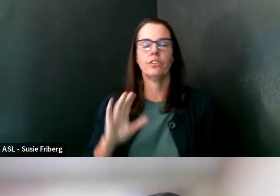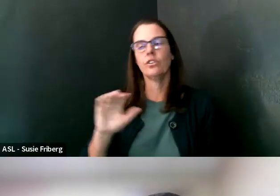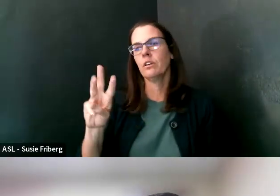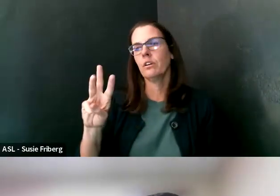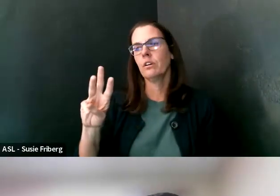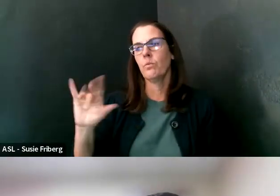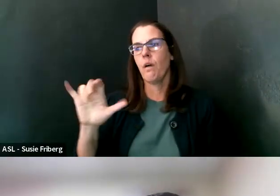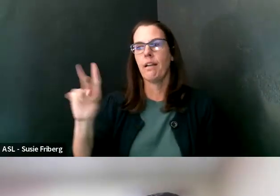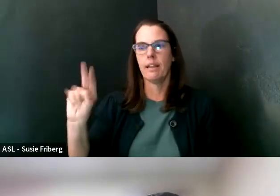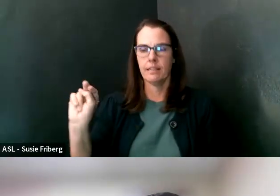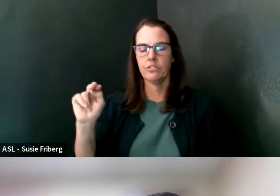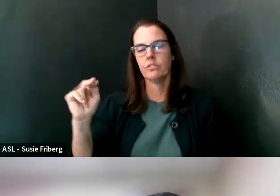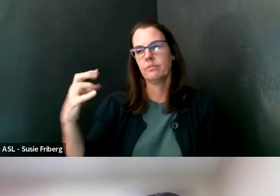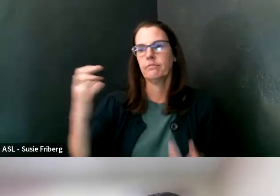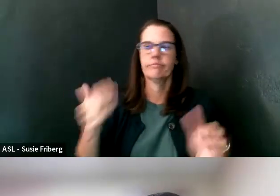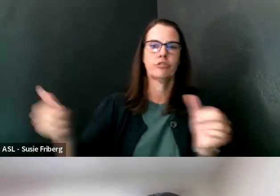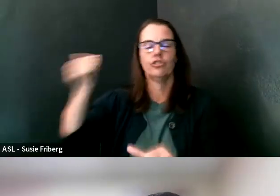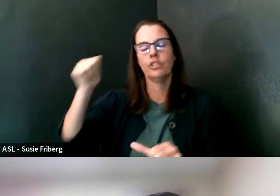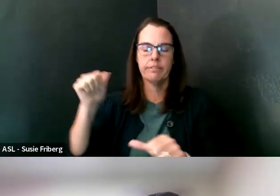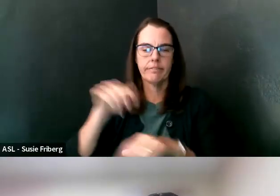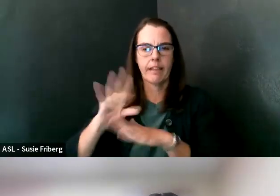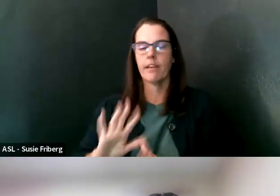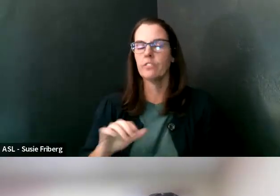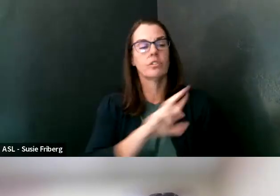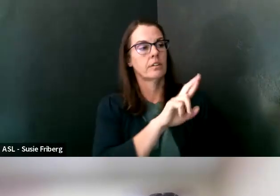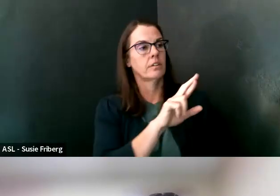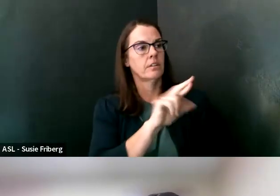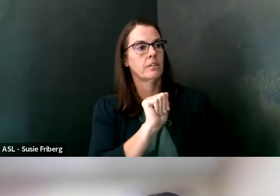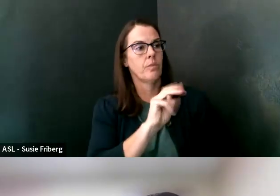happy to be with you today. Uh, Remy, do you want to introduce yourself? Hi,